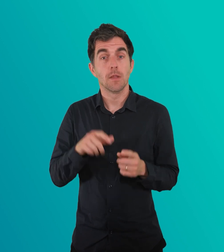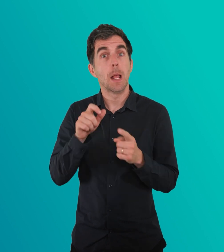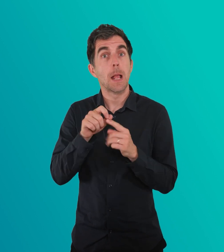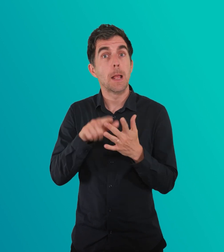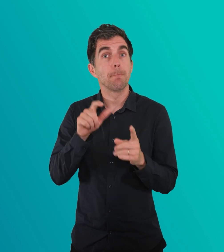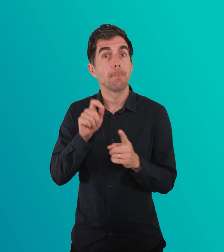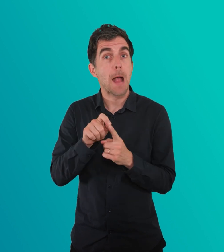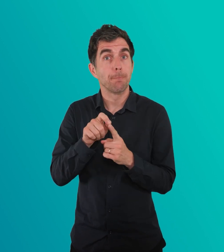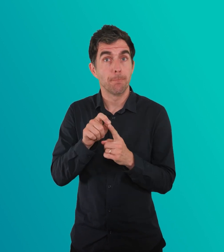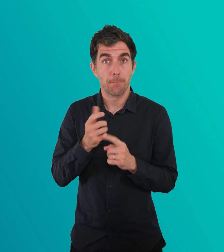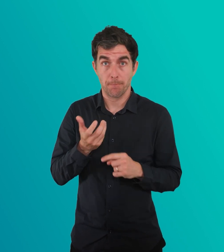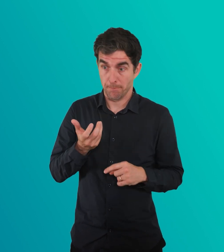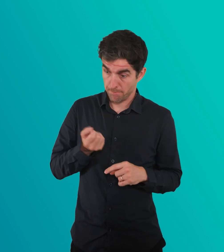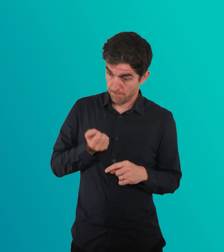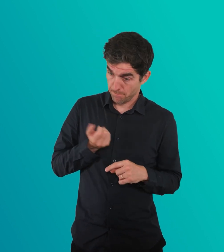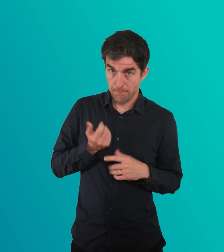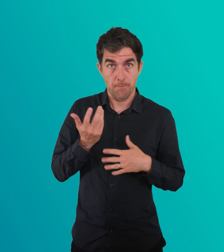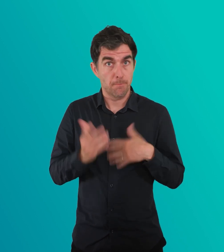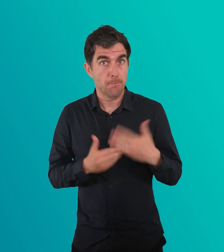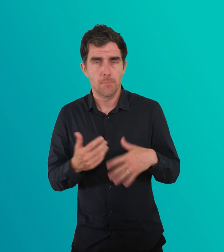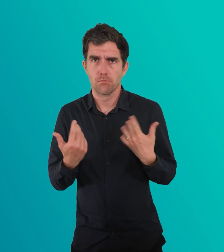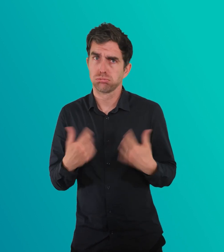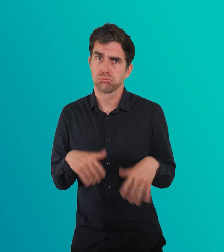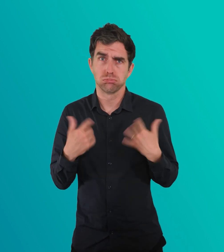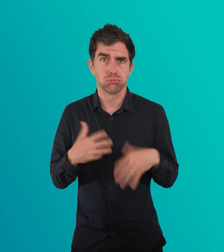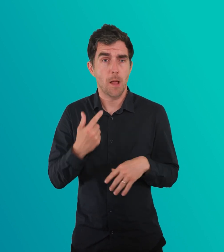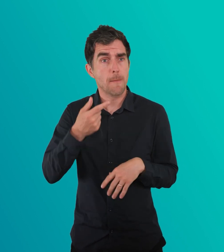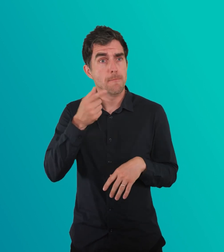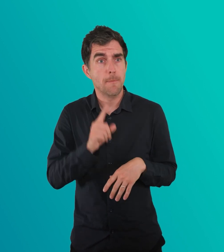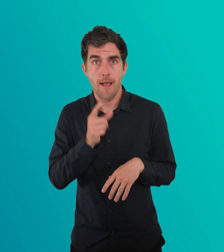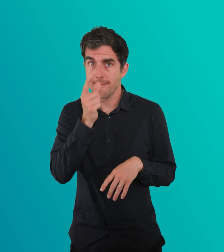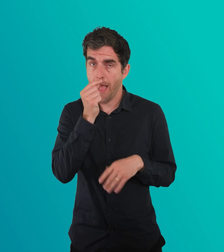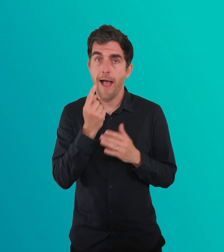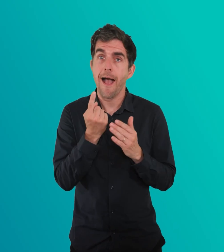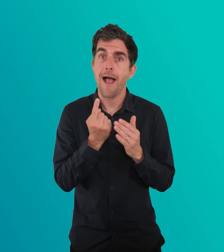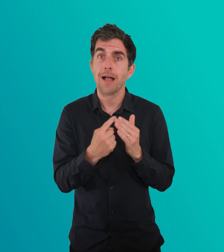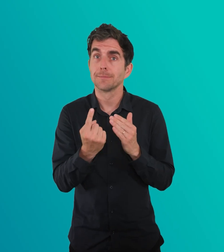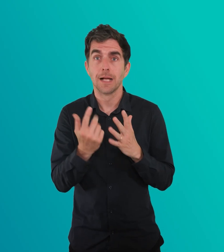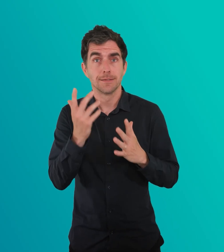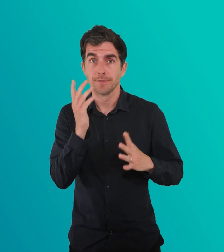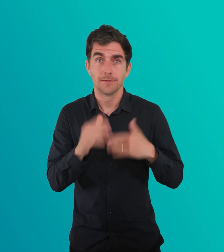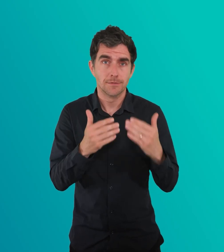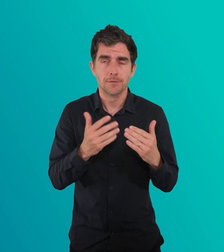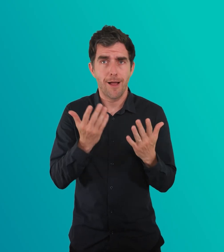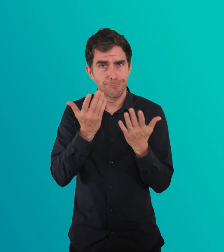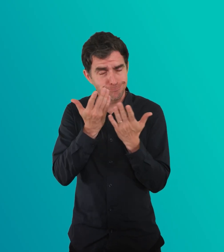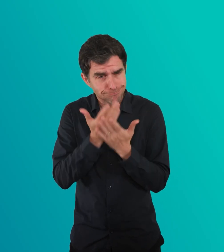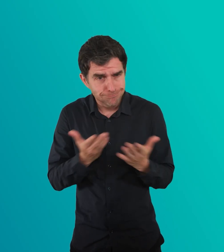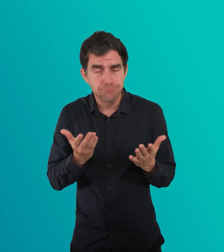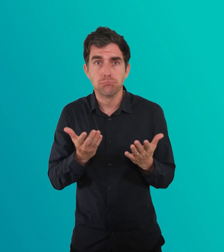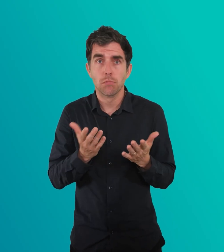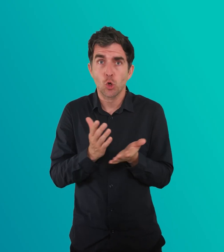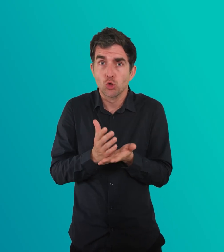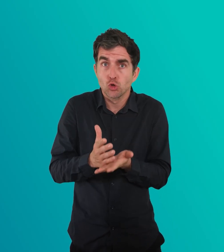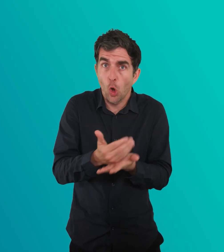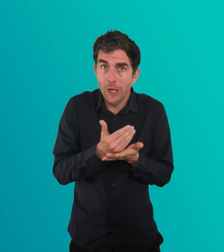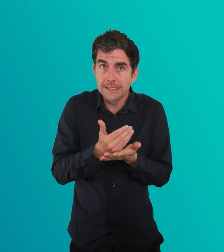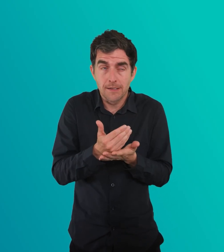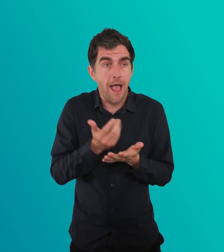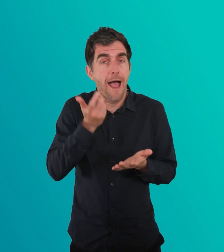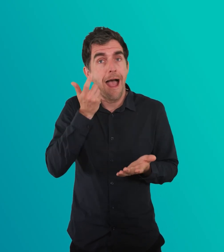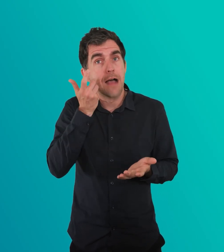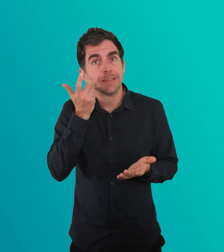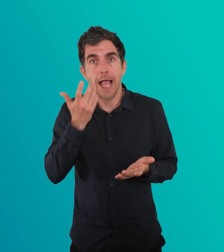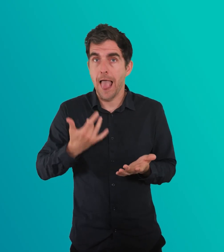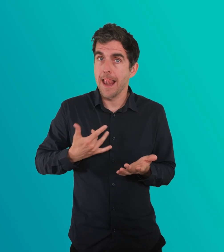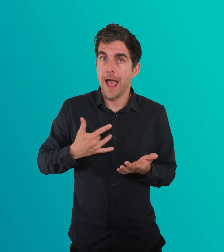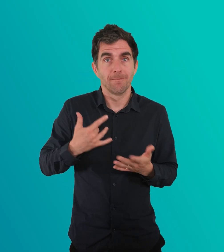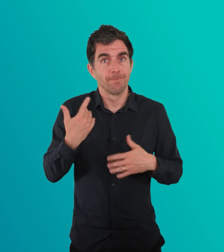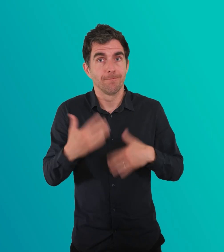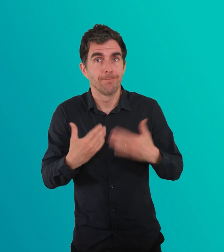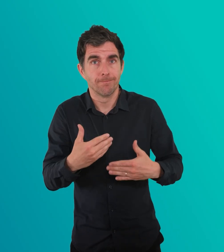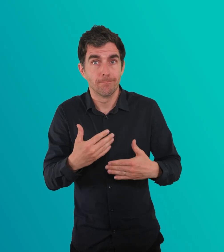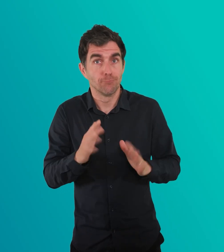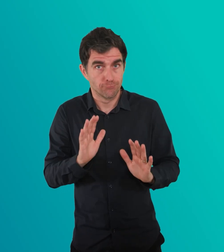PIP has a profound impact on people’s independent living, dignity, security, and daily lives